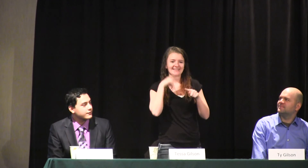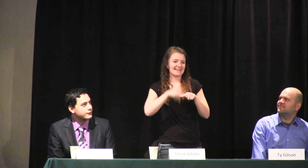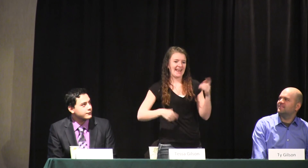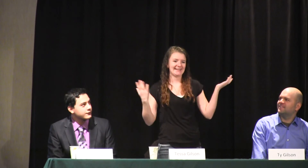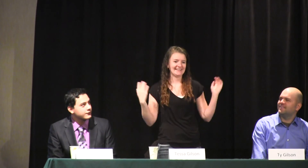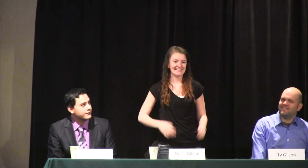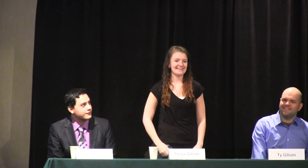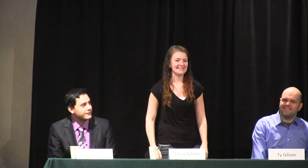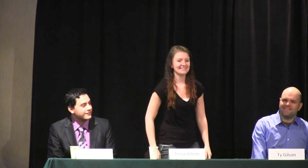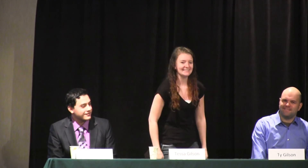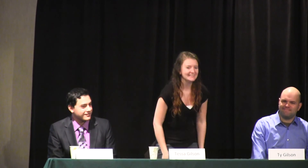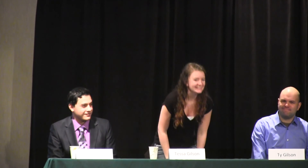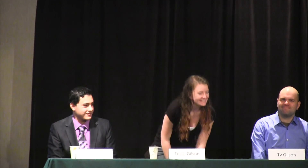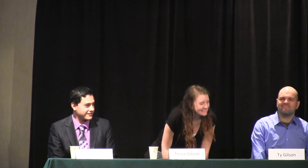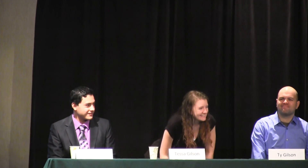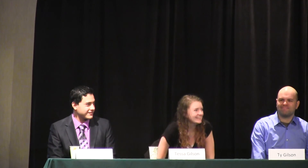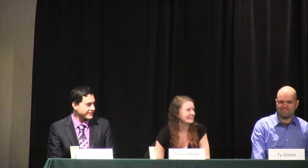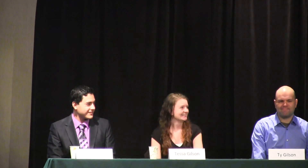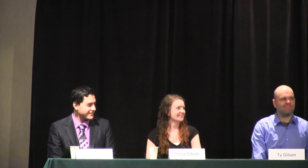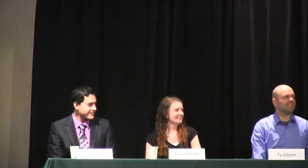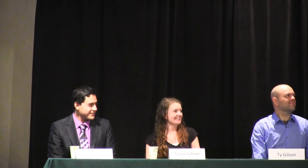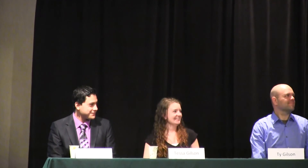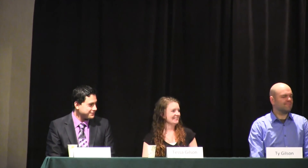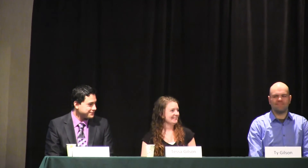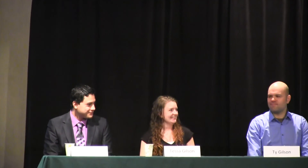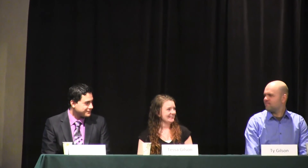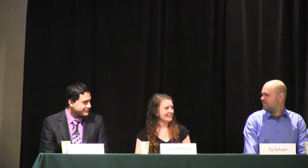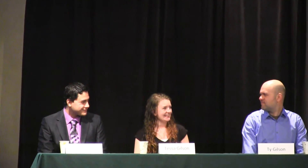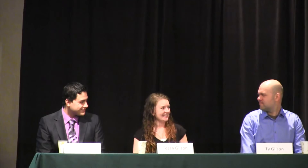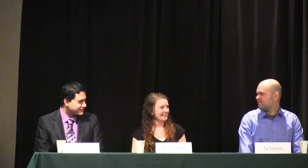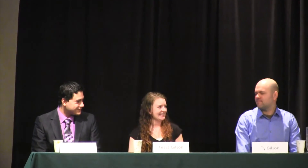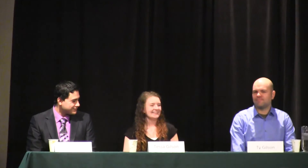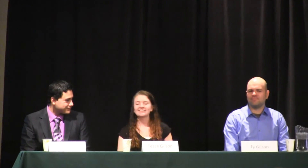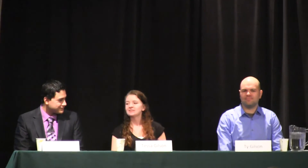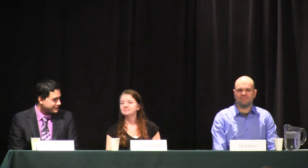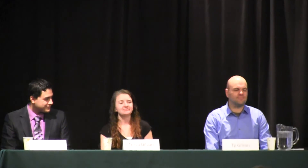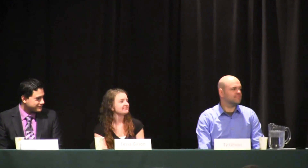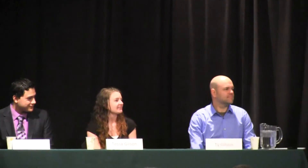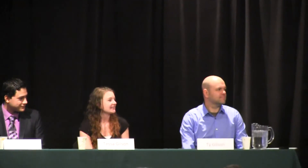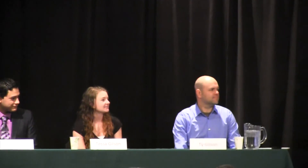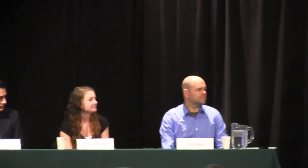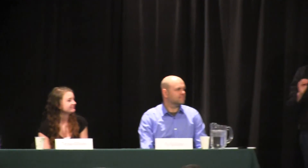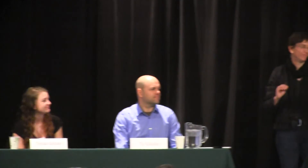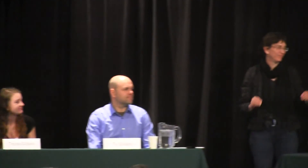I wanted to stay. But you can't of course. I loved camp too. Elise says that was great.